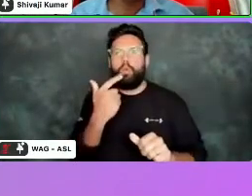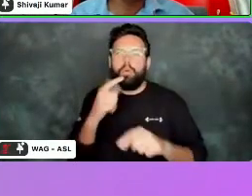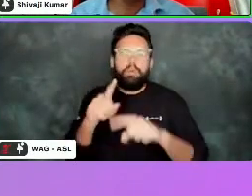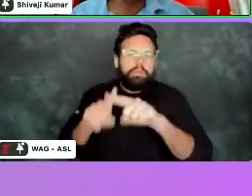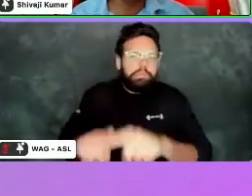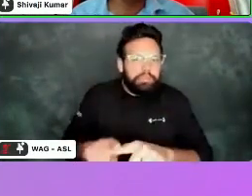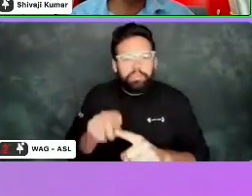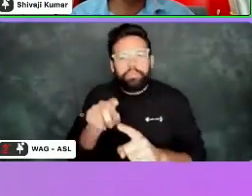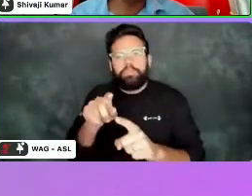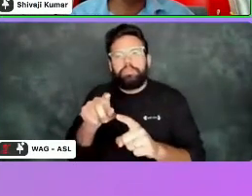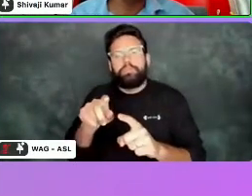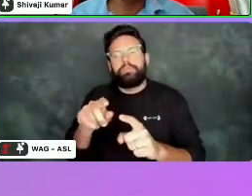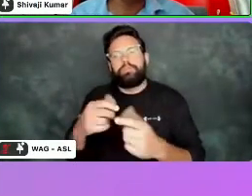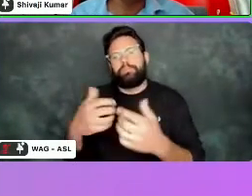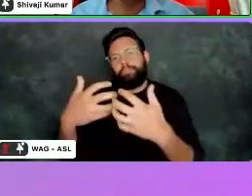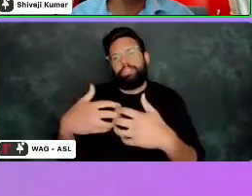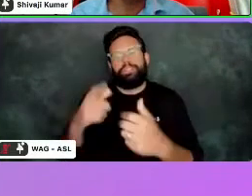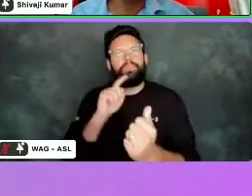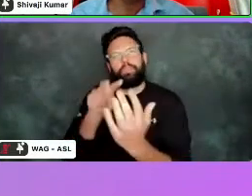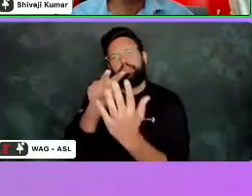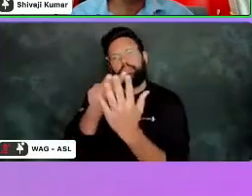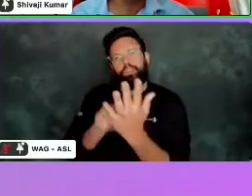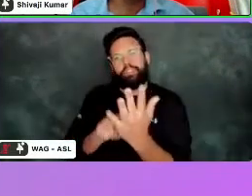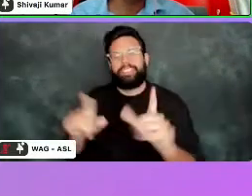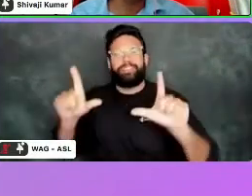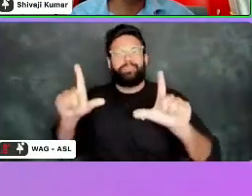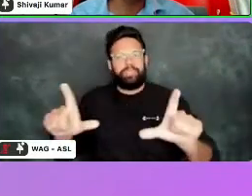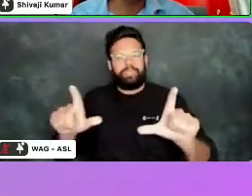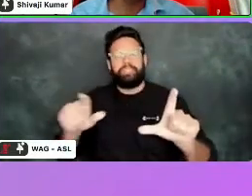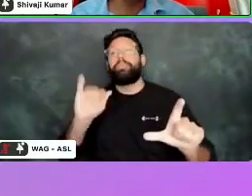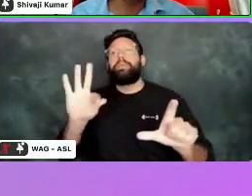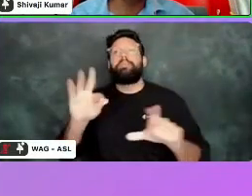instead of visually reading it, it is important